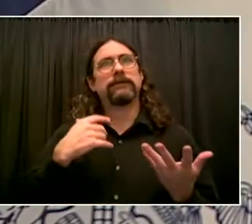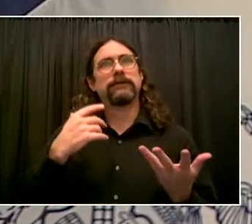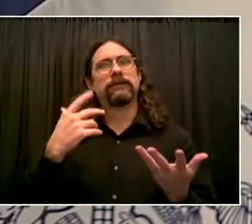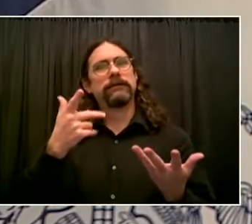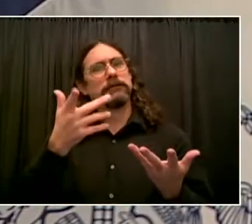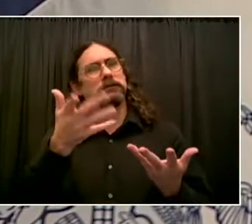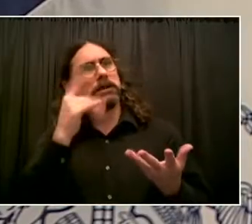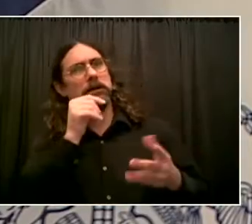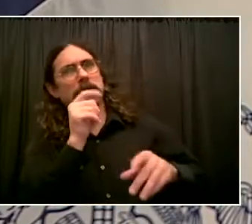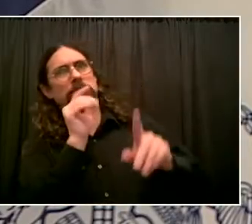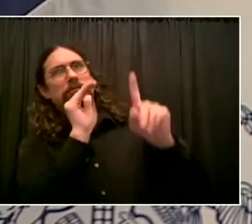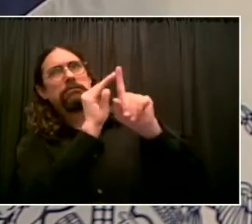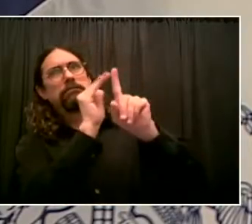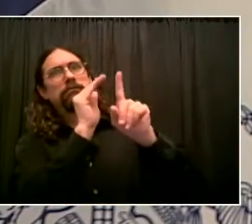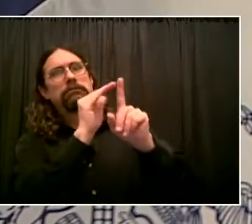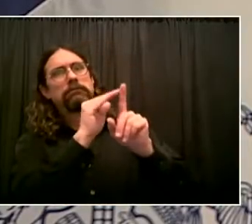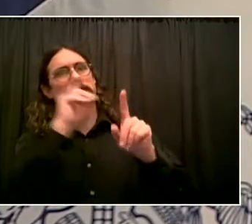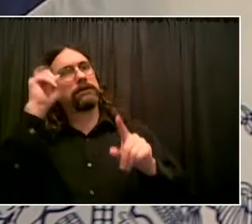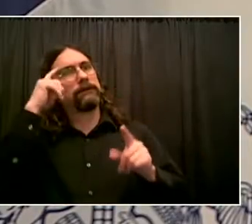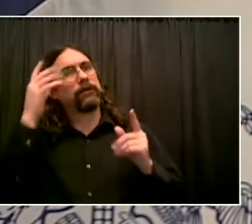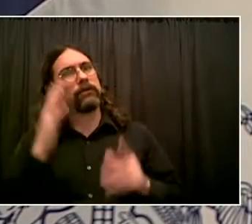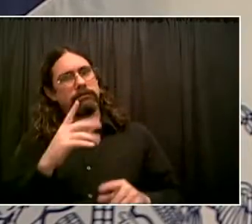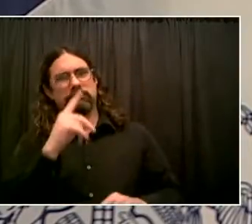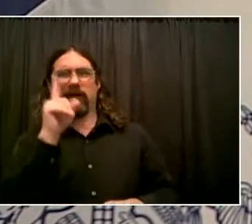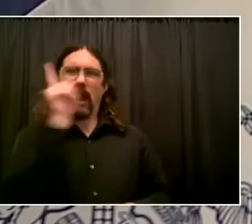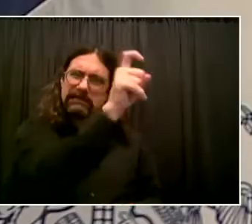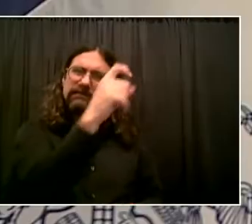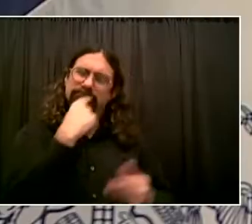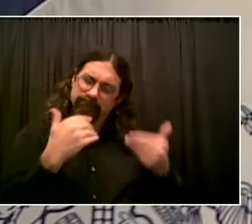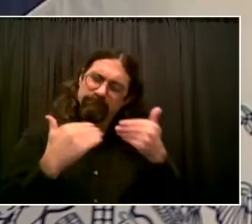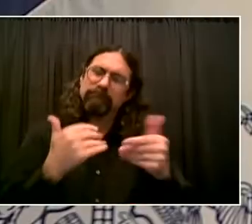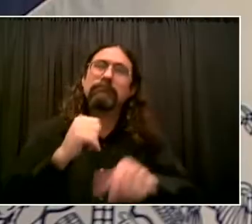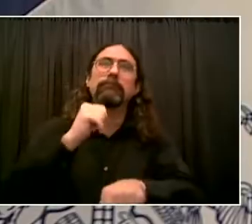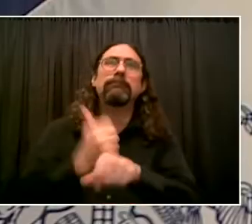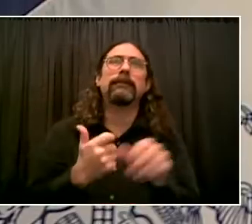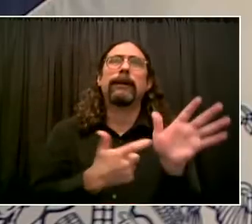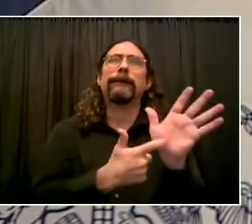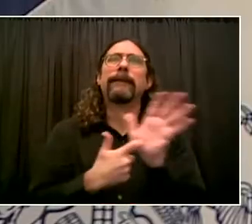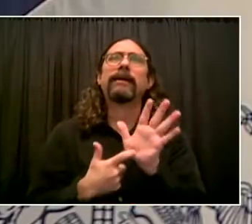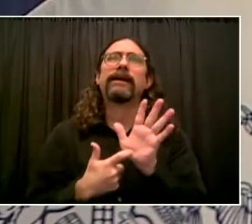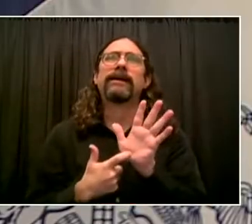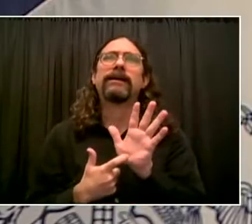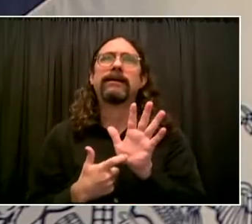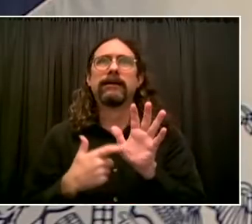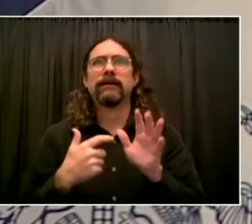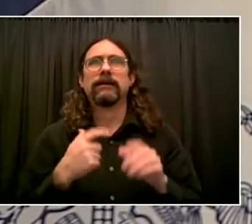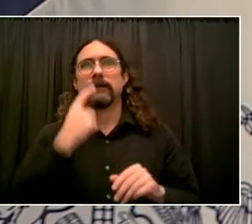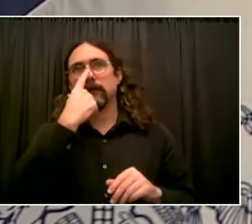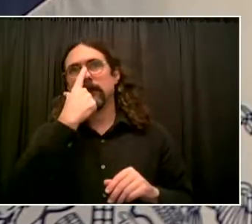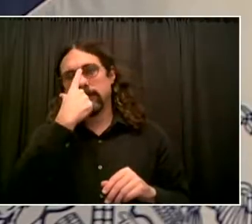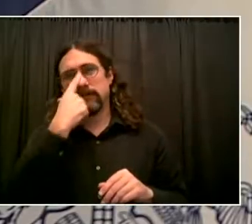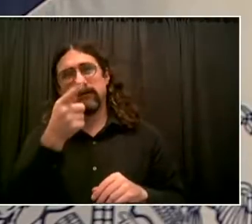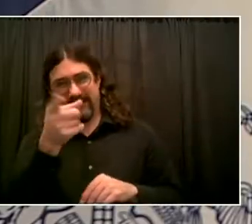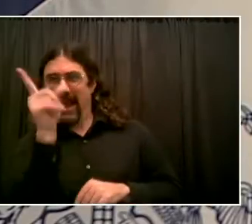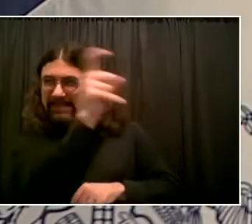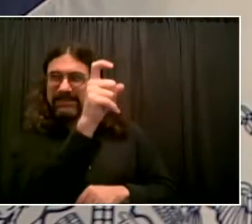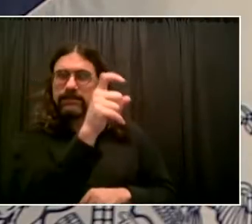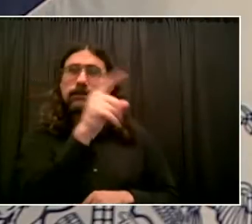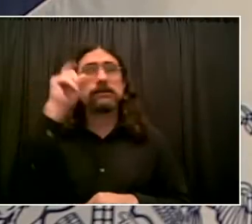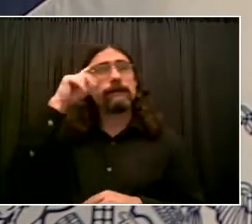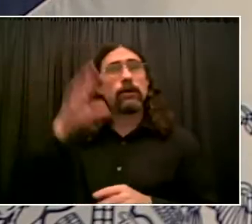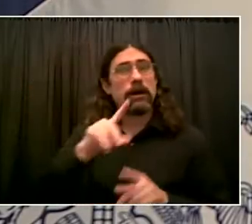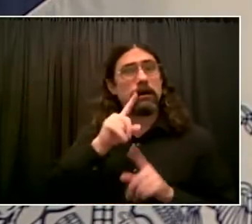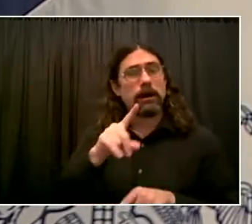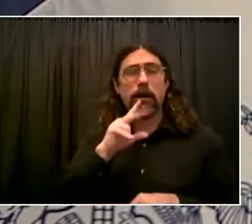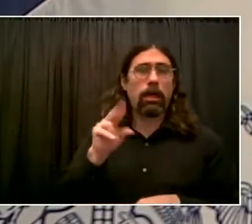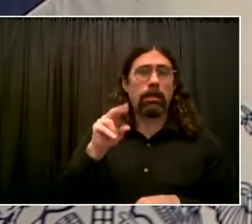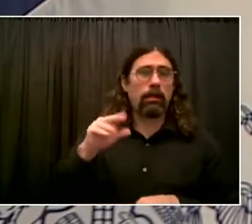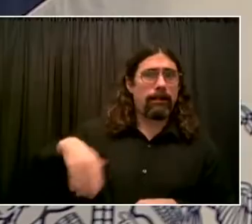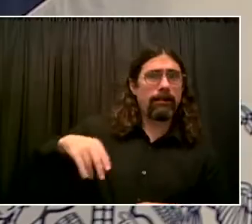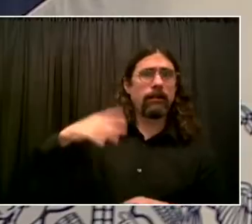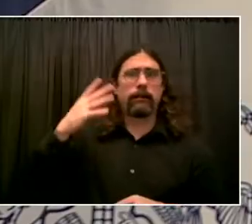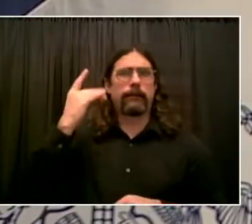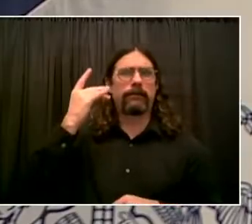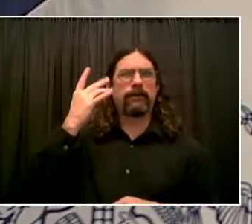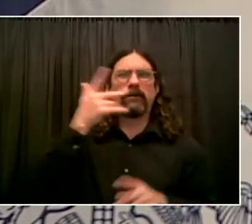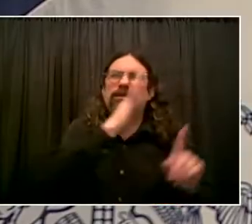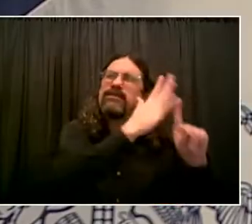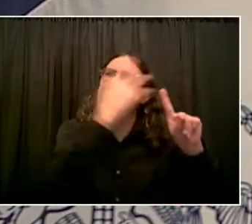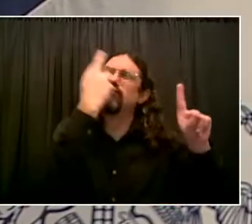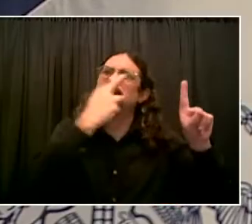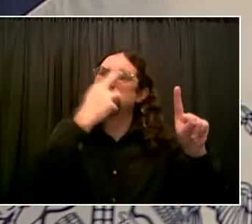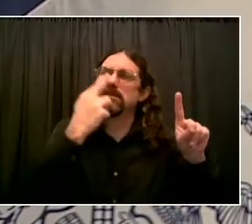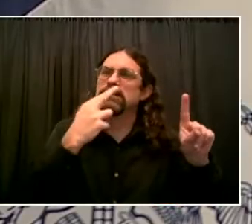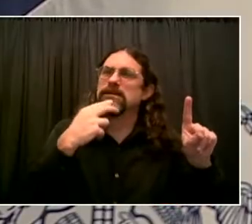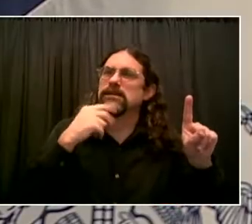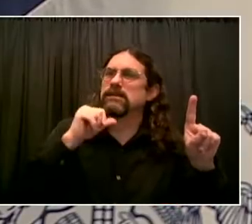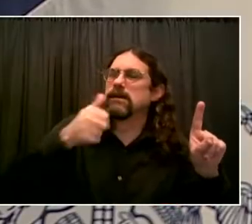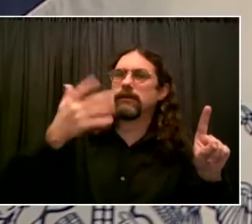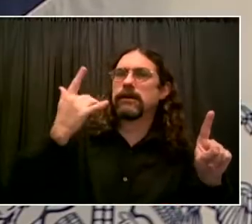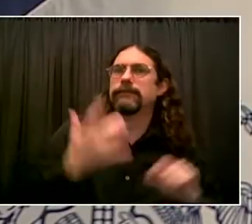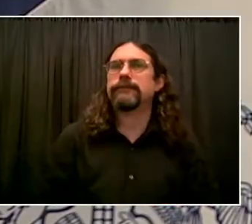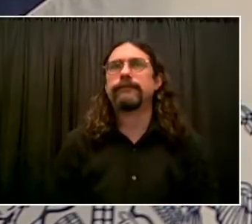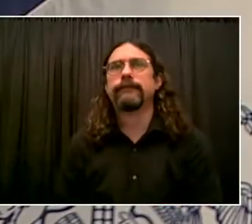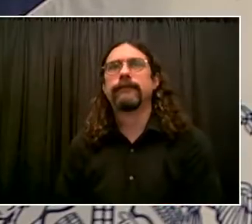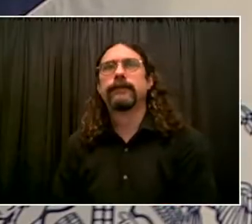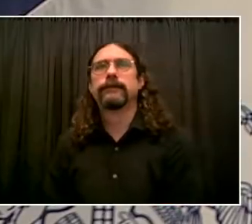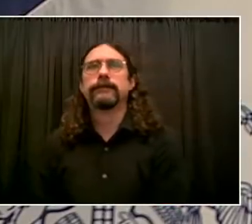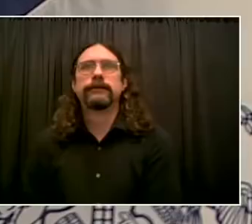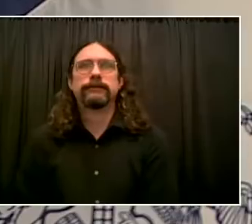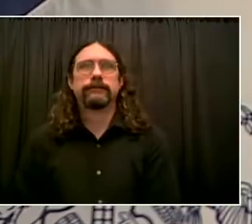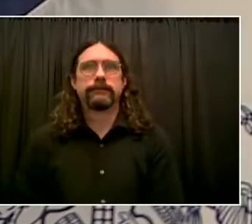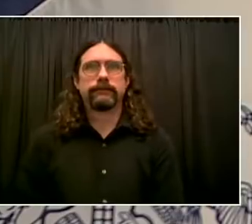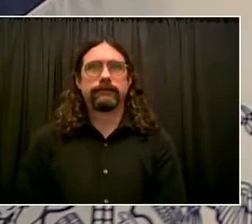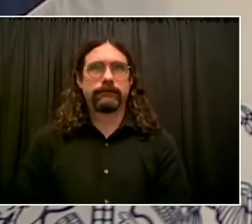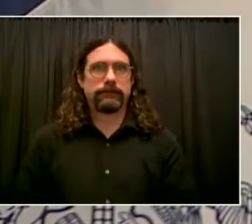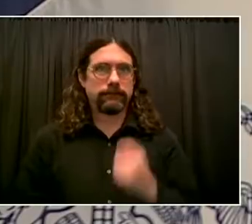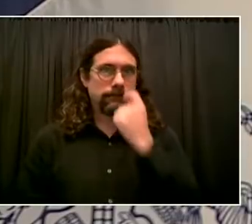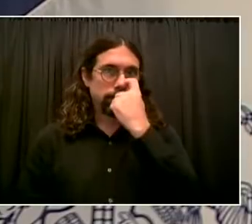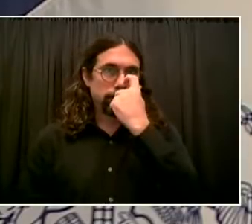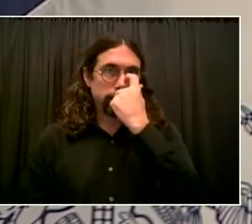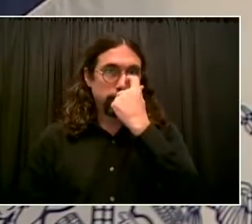MANDATE OR THE MTA ISSUE?